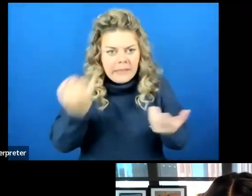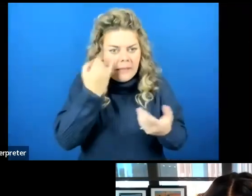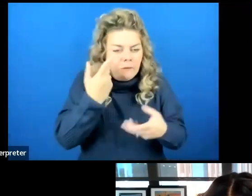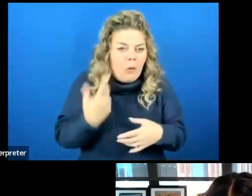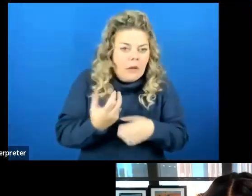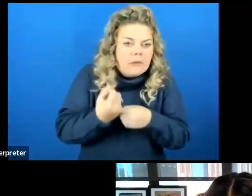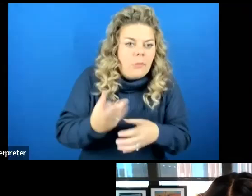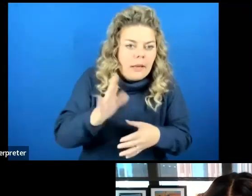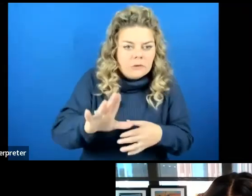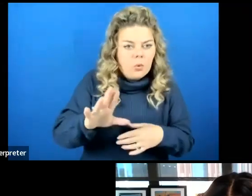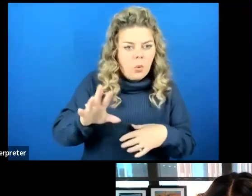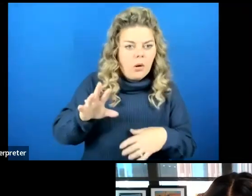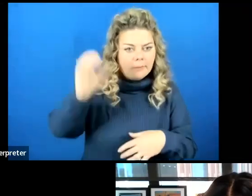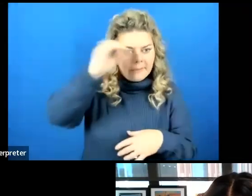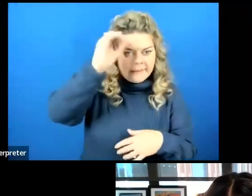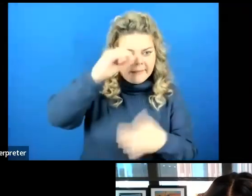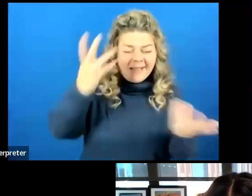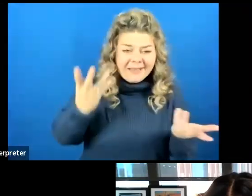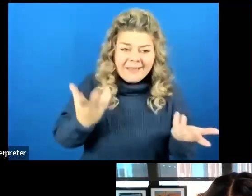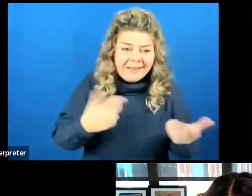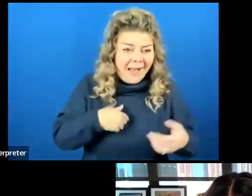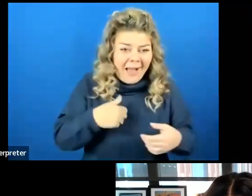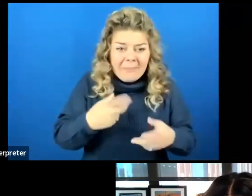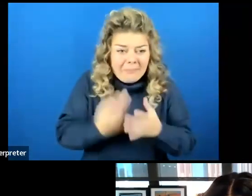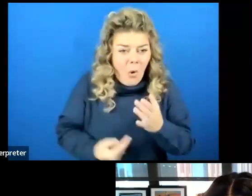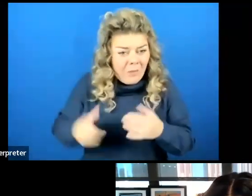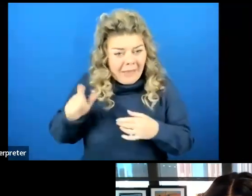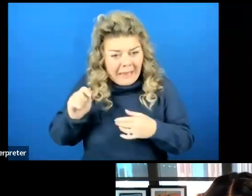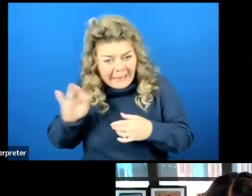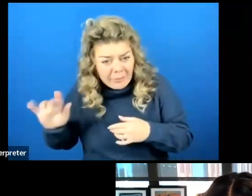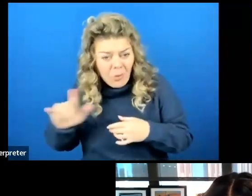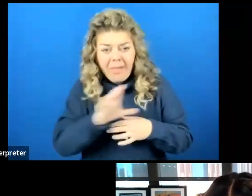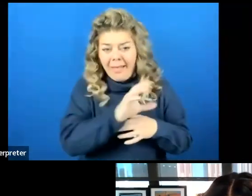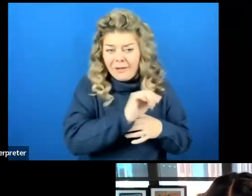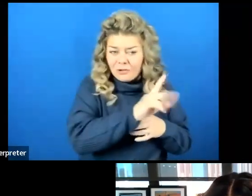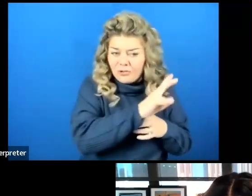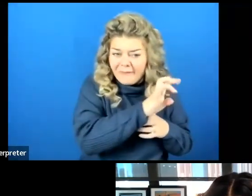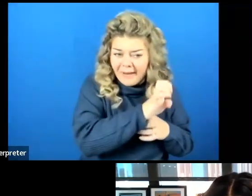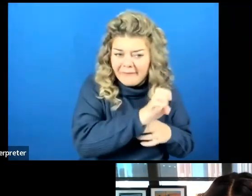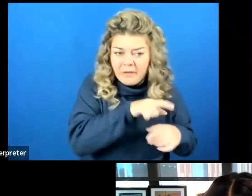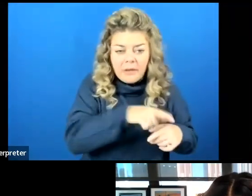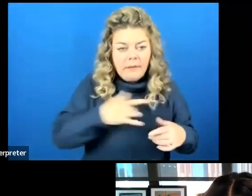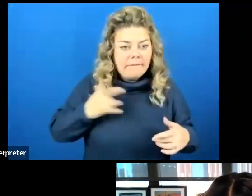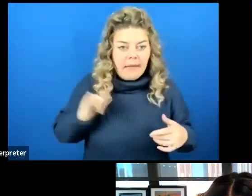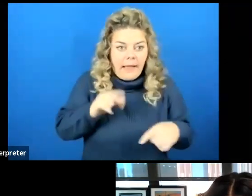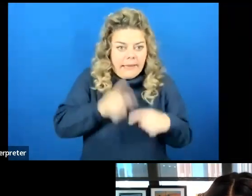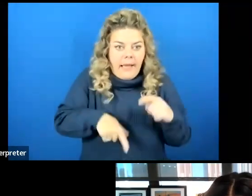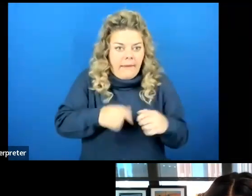And we've heard that people who have conservative perspectives feel as though that they can't, you know, freely and fully express their views too.